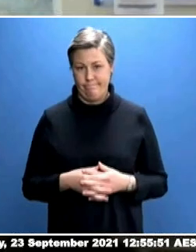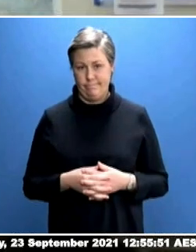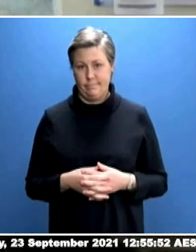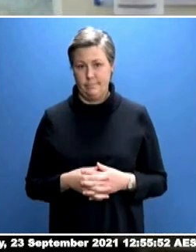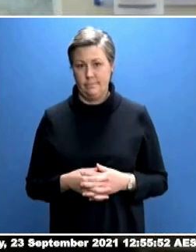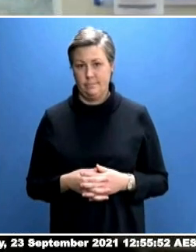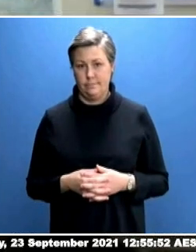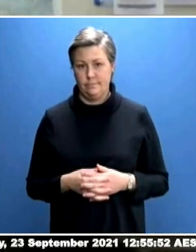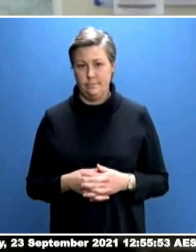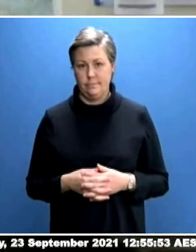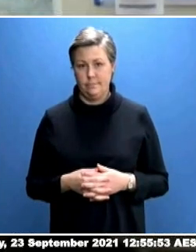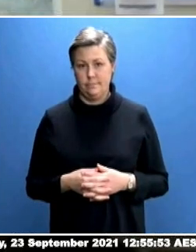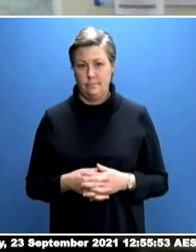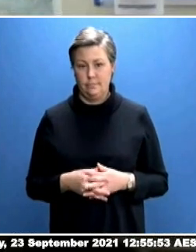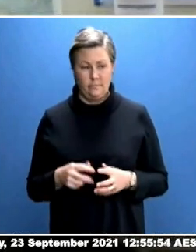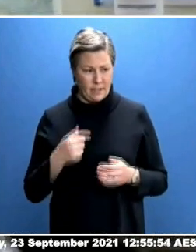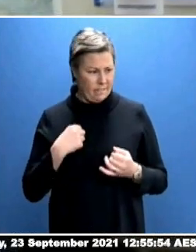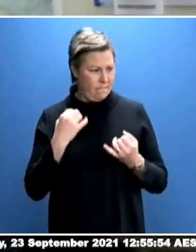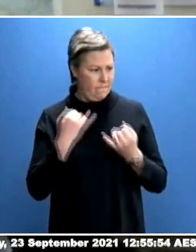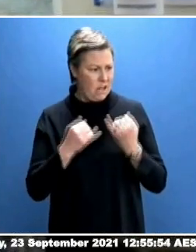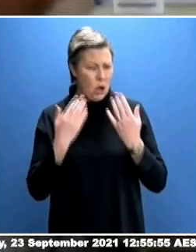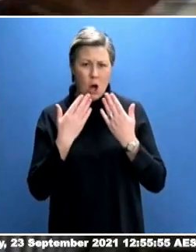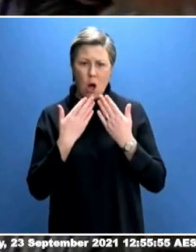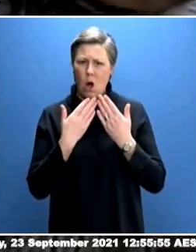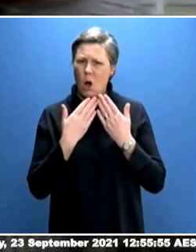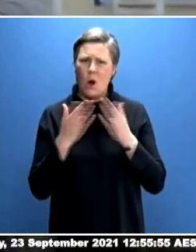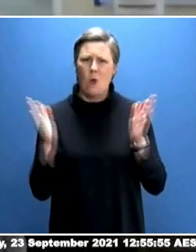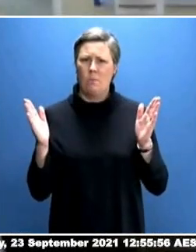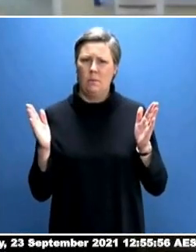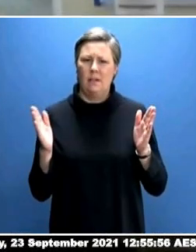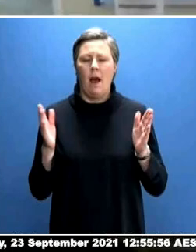We're open to, notwithstanding the significant challenges, open to being